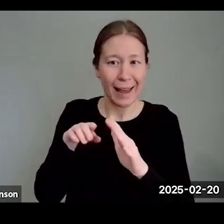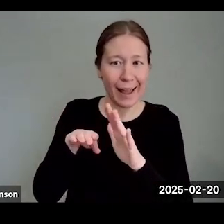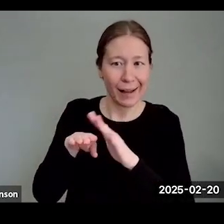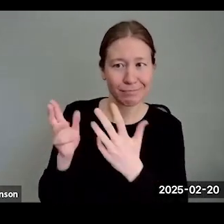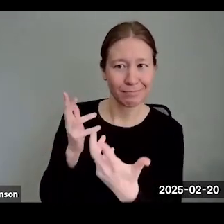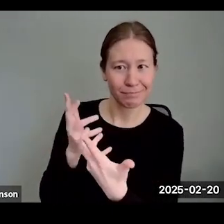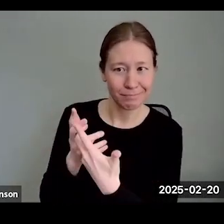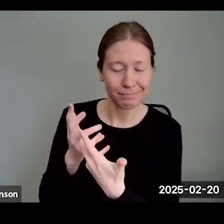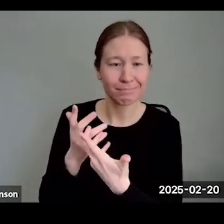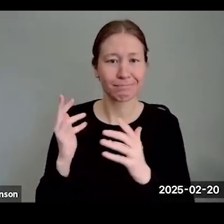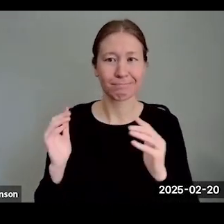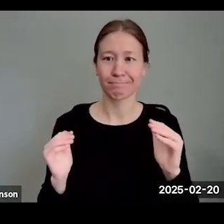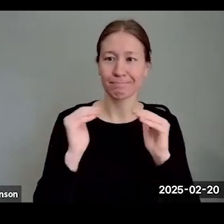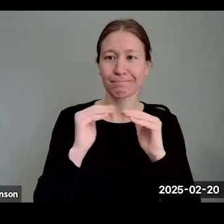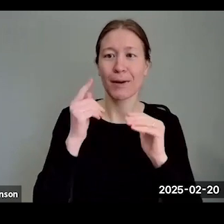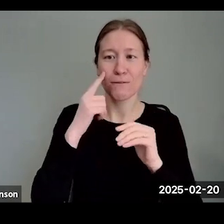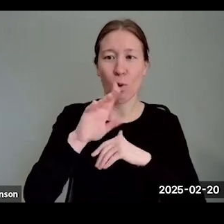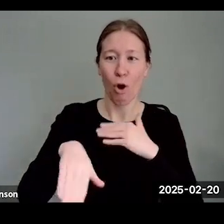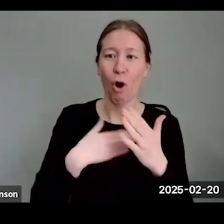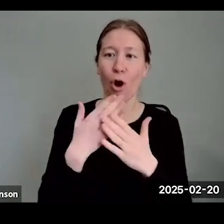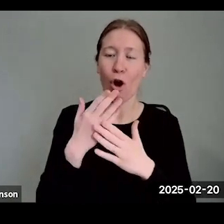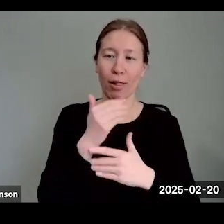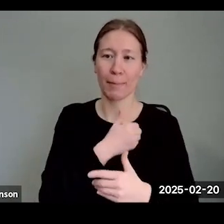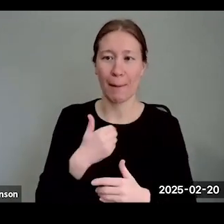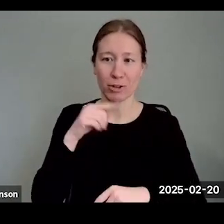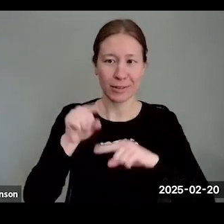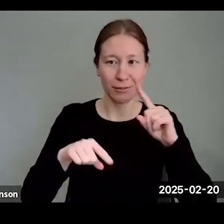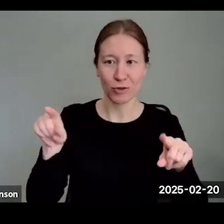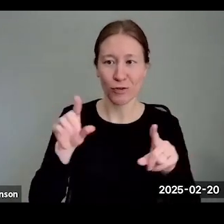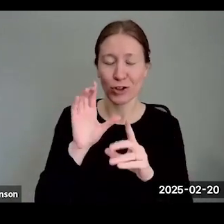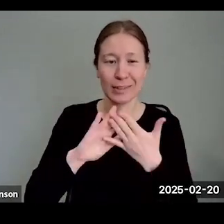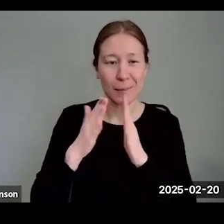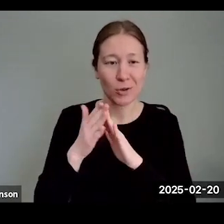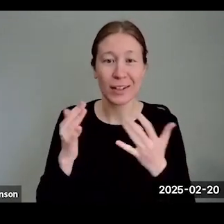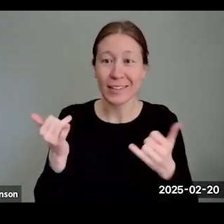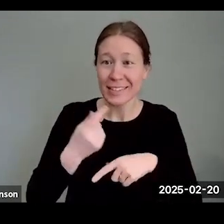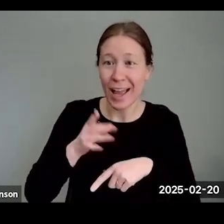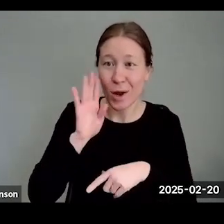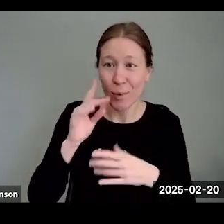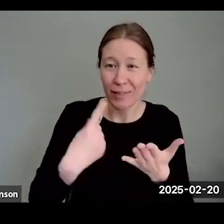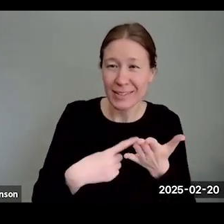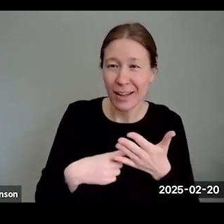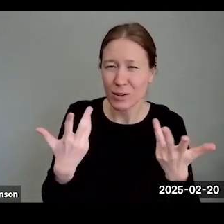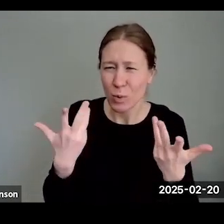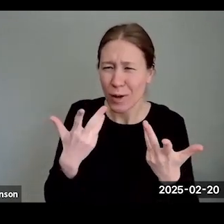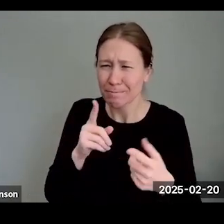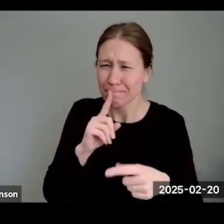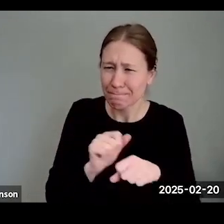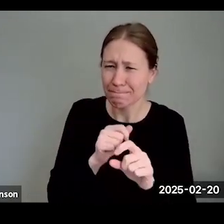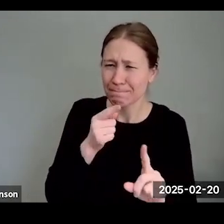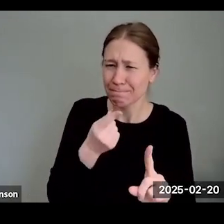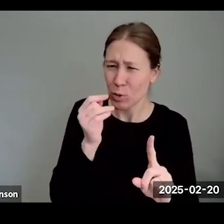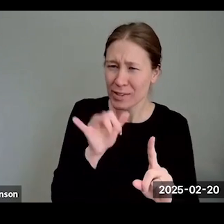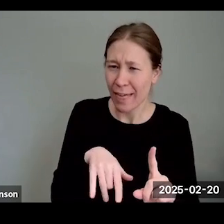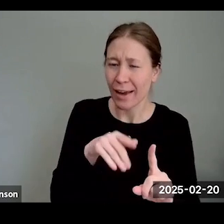of our diverse community. So in our workshop today, we're gonna cover, what are job functions? What are job descriptions?